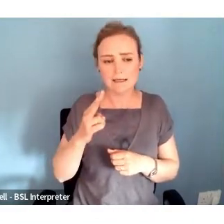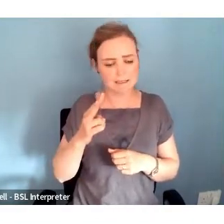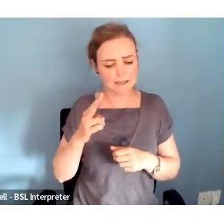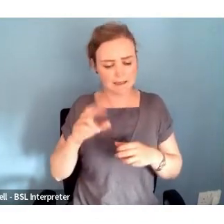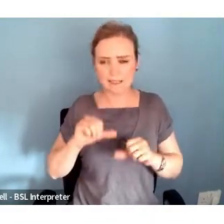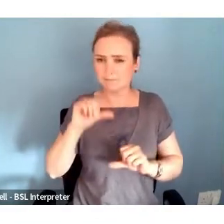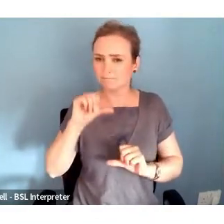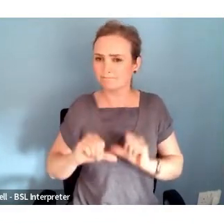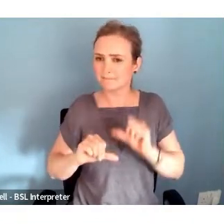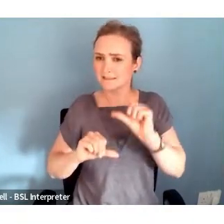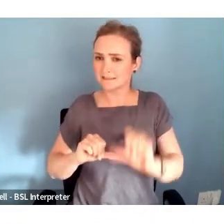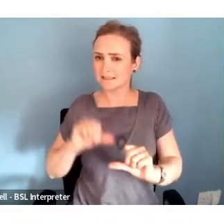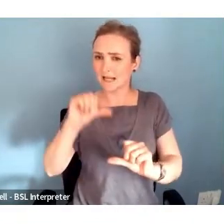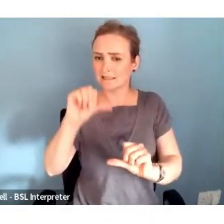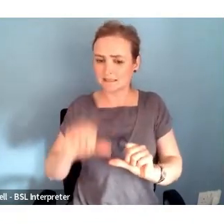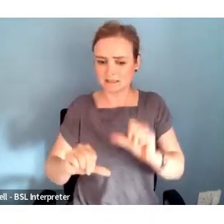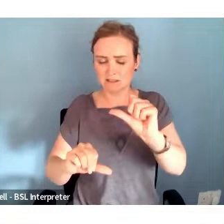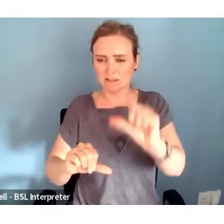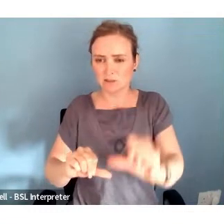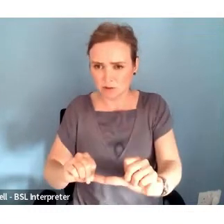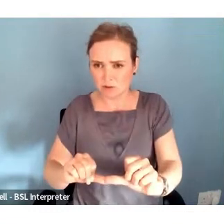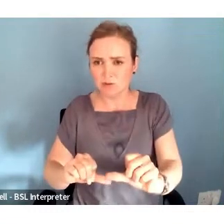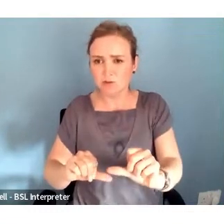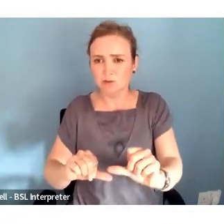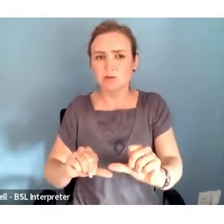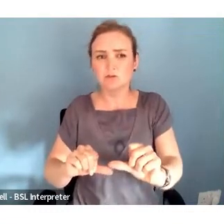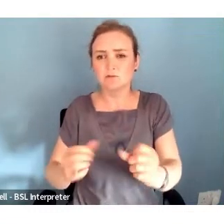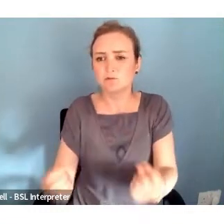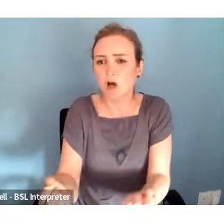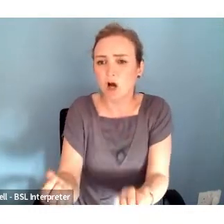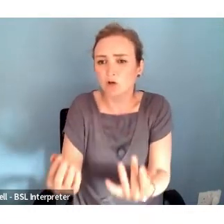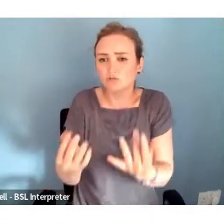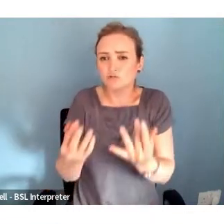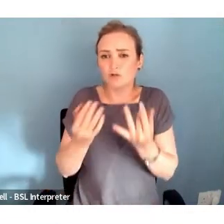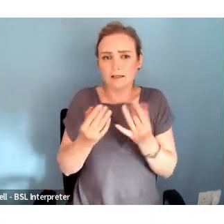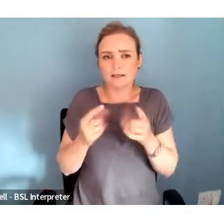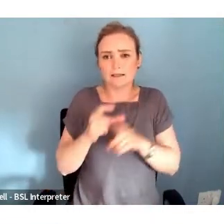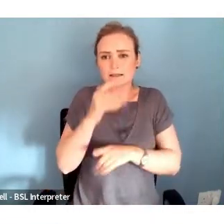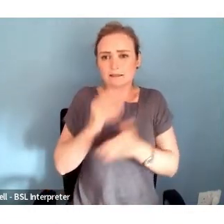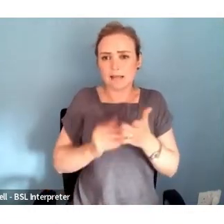attracting candidates, what we need to do in order to make candidates feel that they